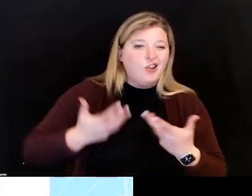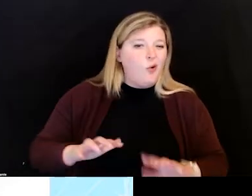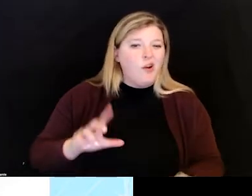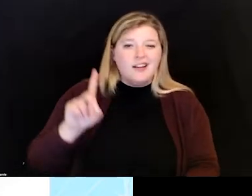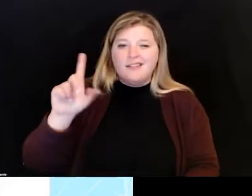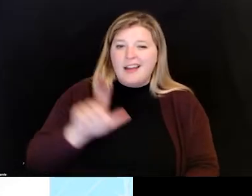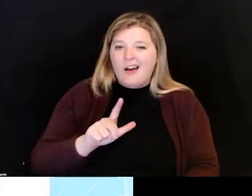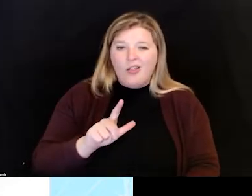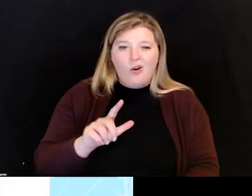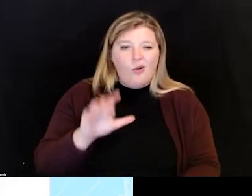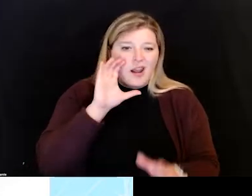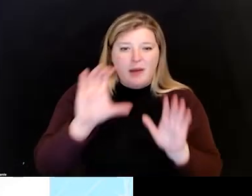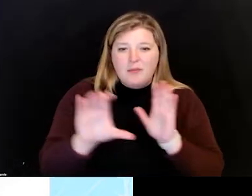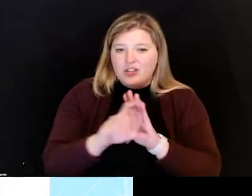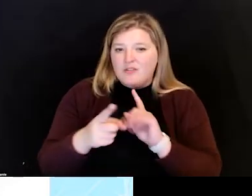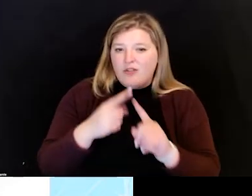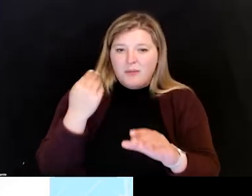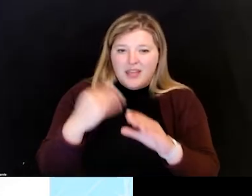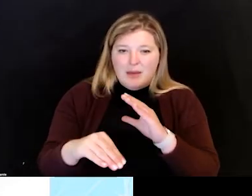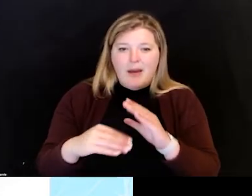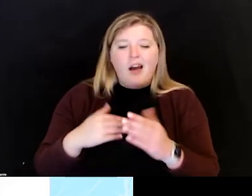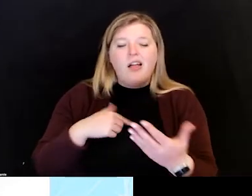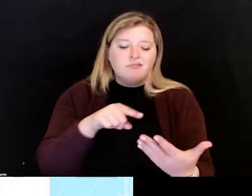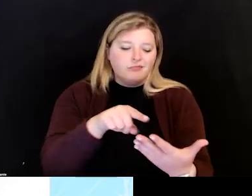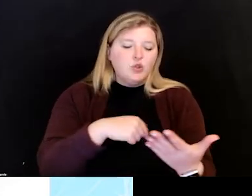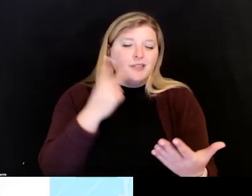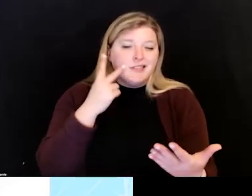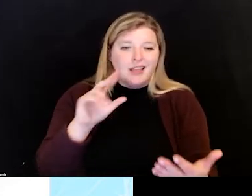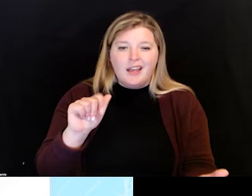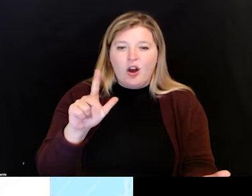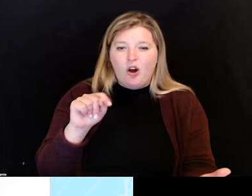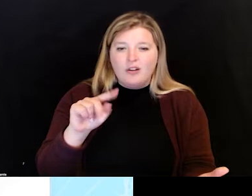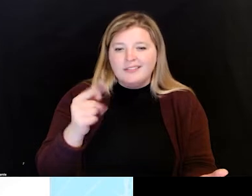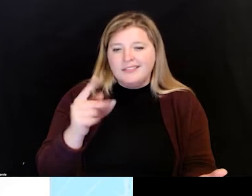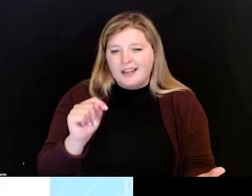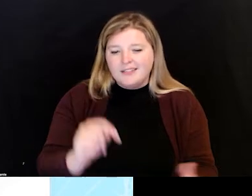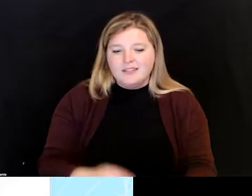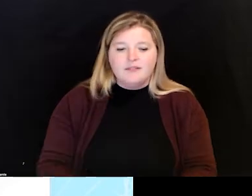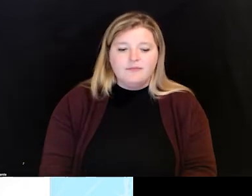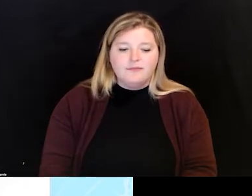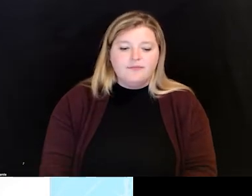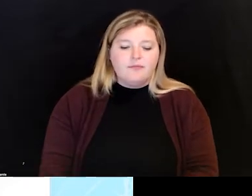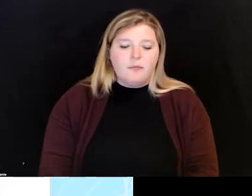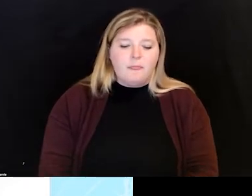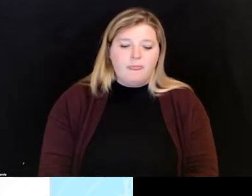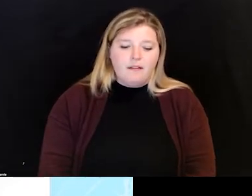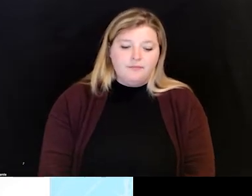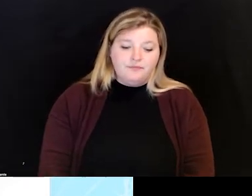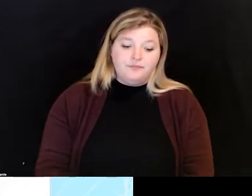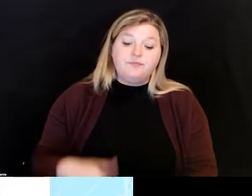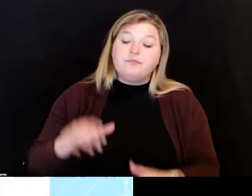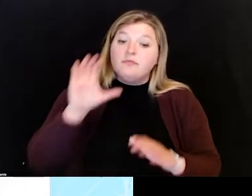You'd know if they're important or not. Some images that we use are purely decorative,